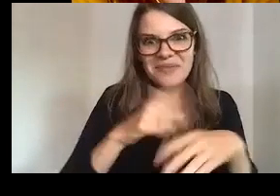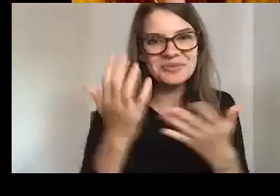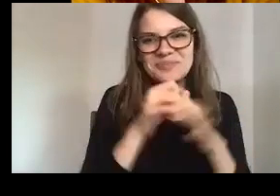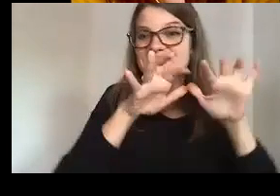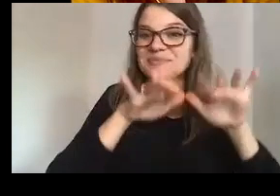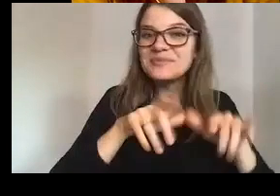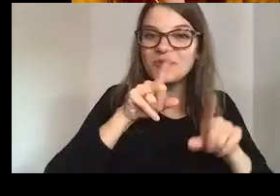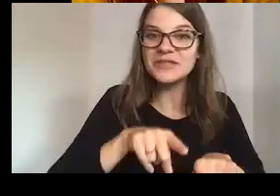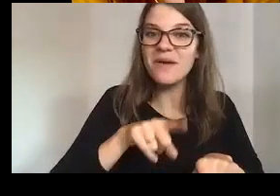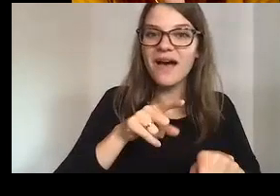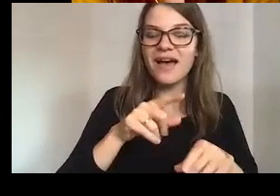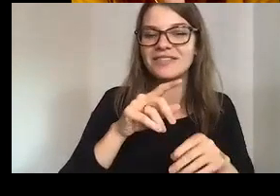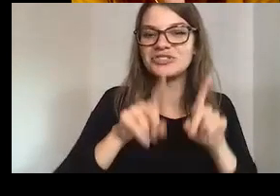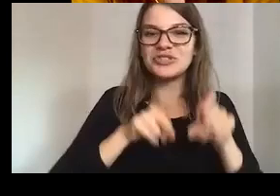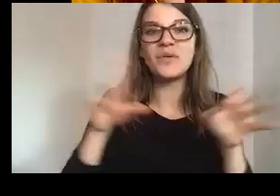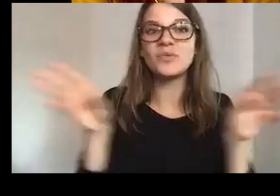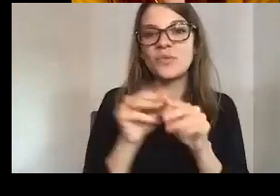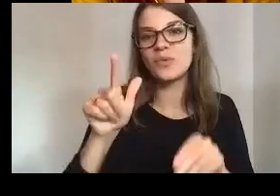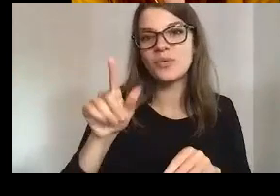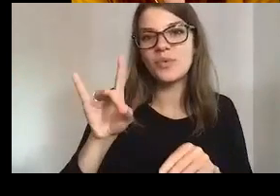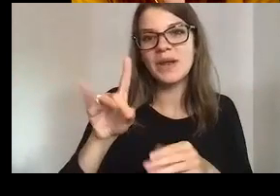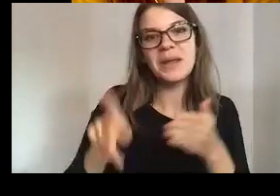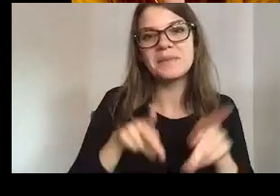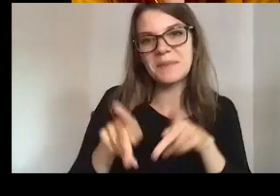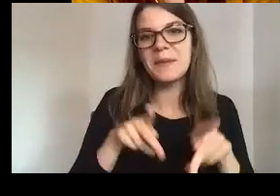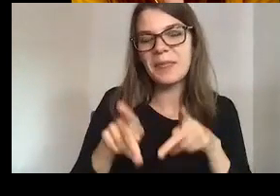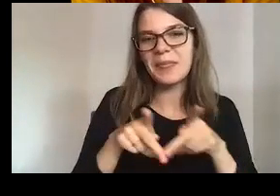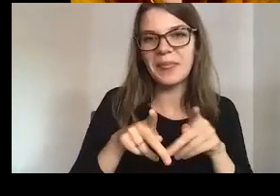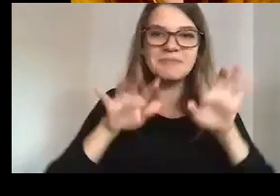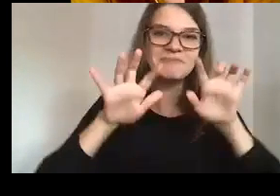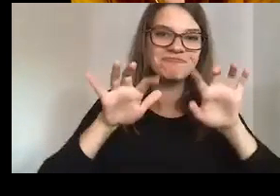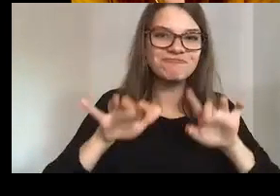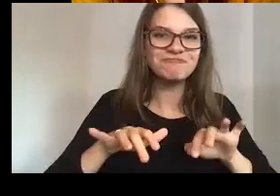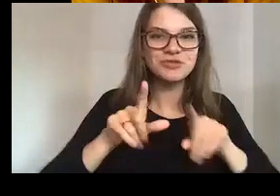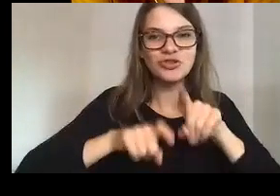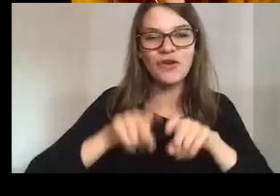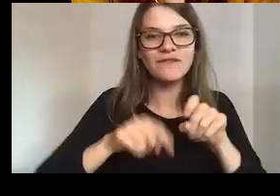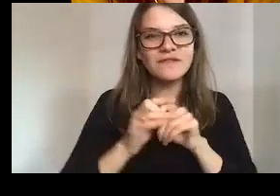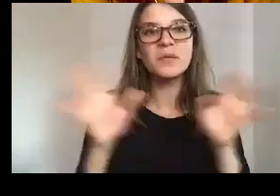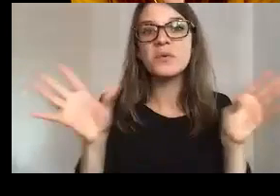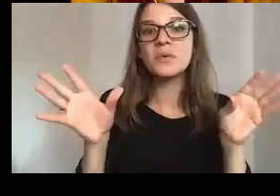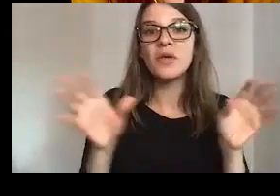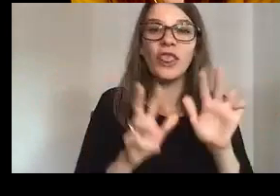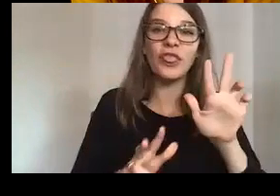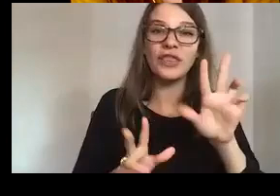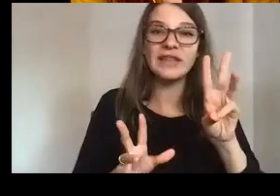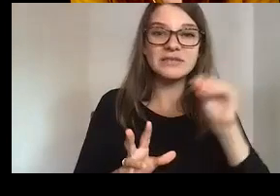and we had about 28 people get back to the survey about 36 were caregivers